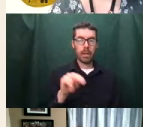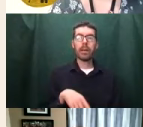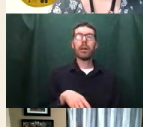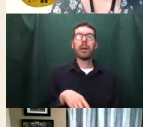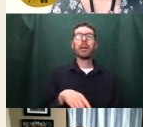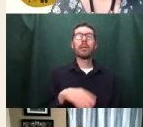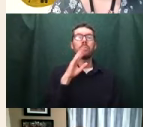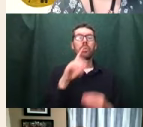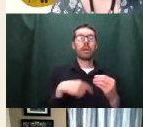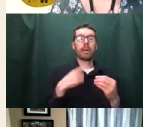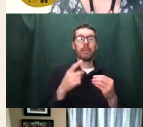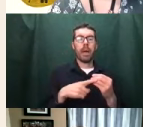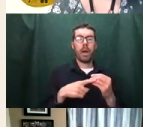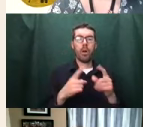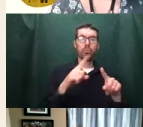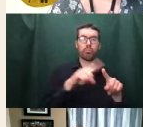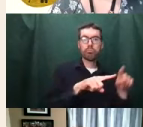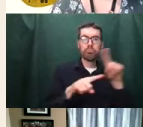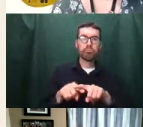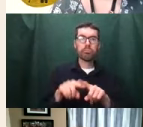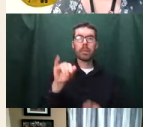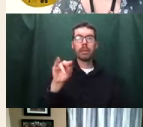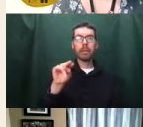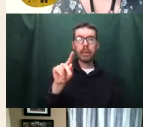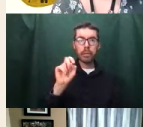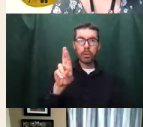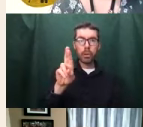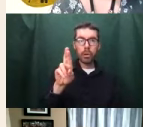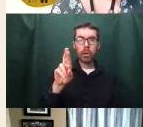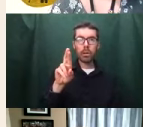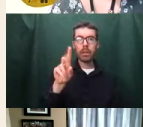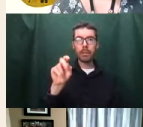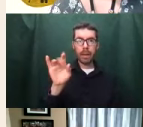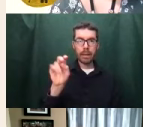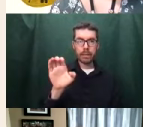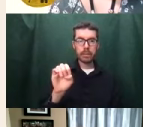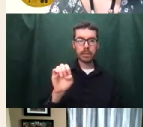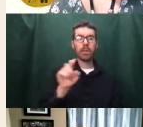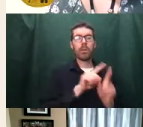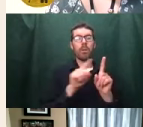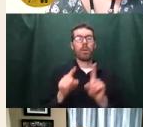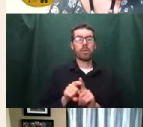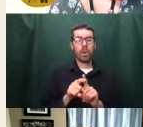interdependence as, and then also collective, um, access as the last two parts of the disability